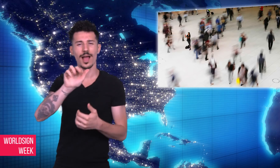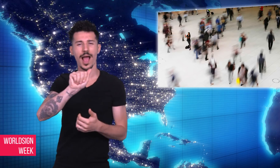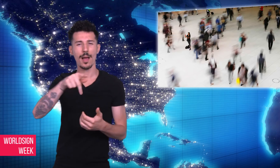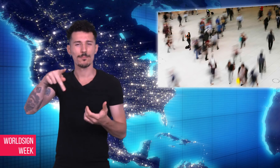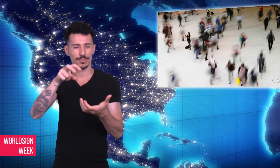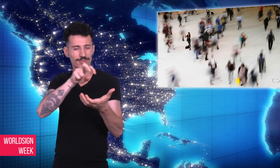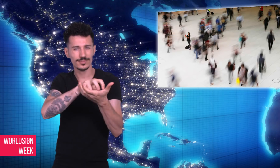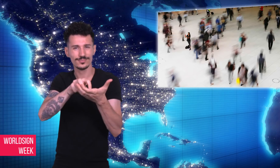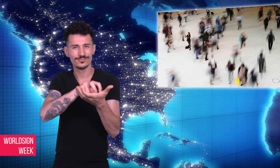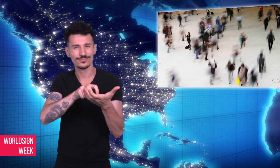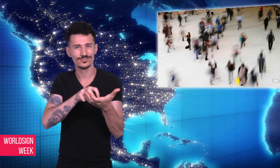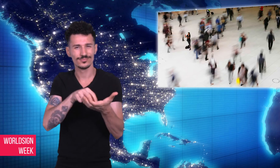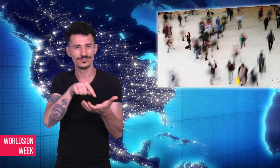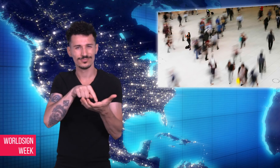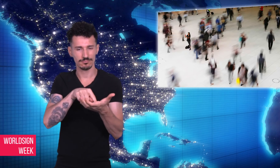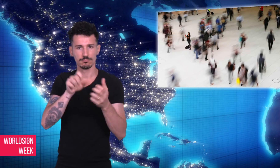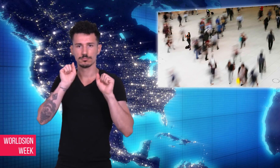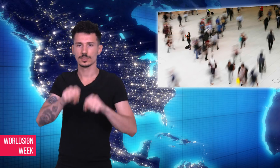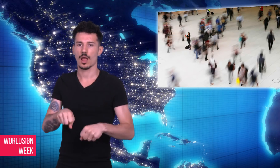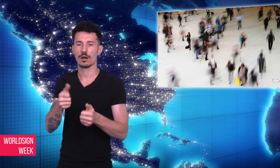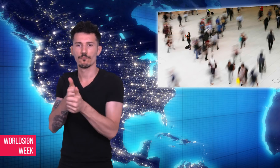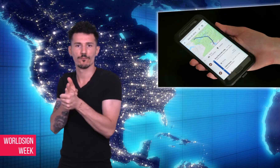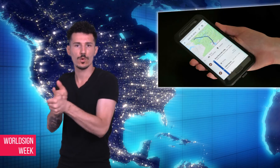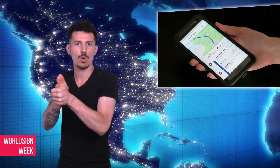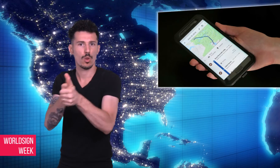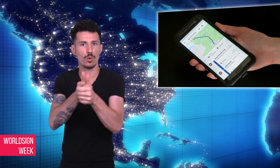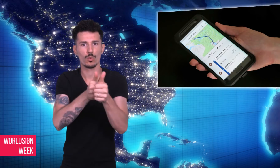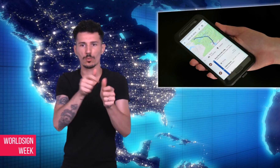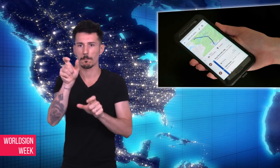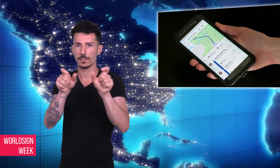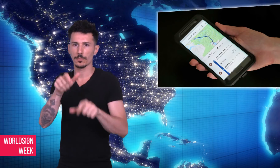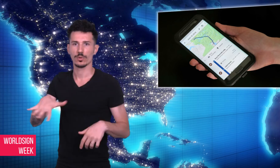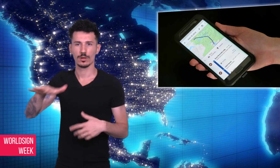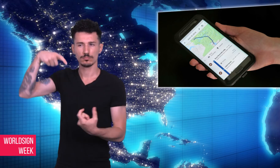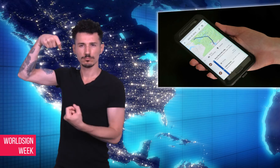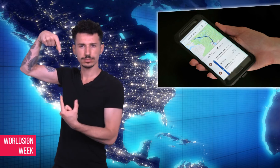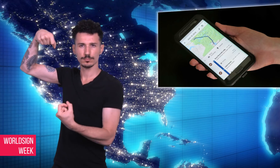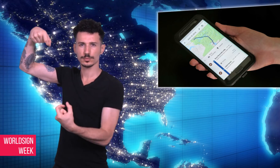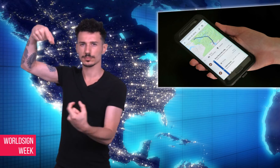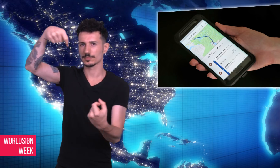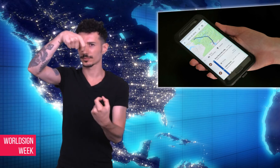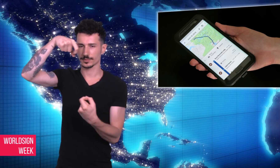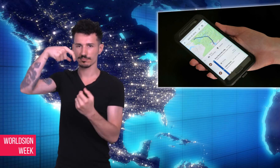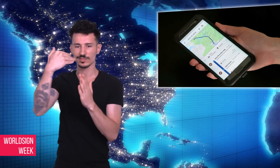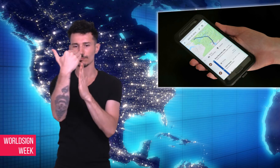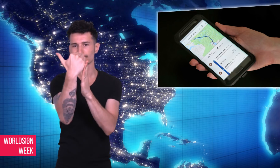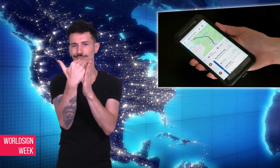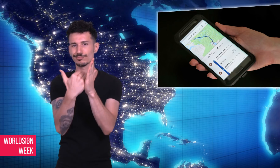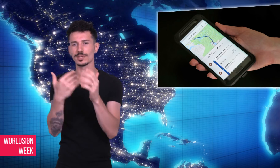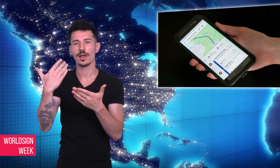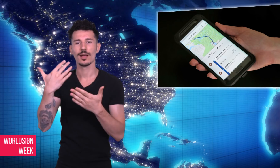and iPhones continue to track your location history even if users have